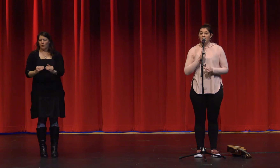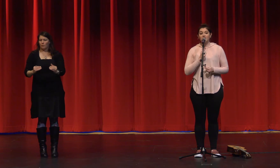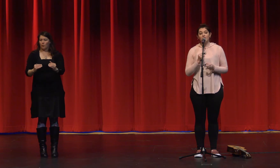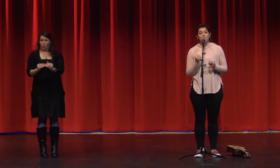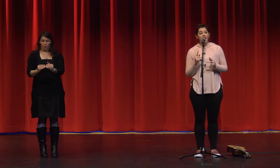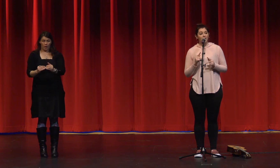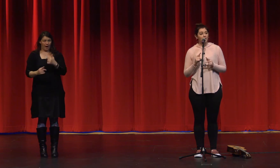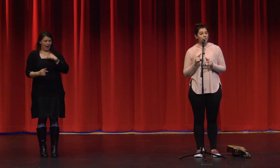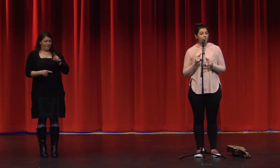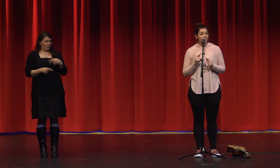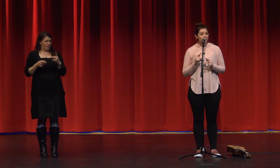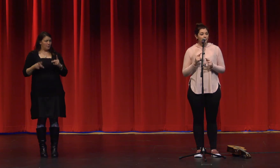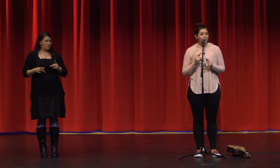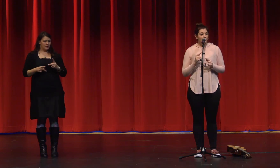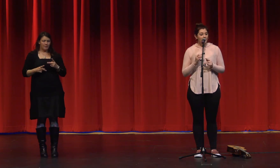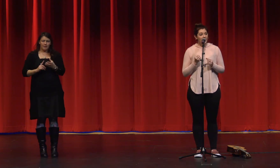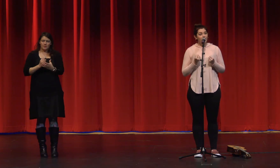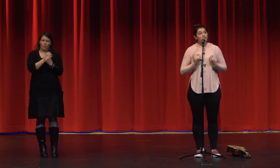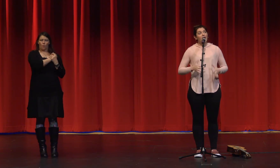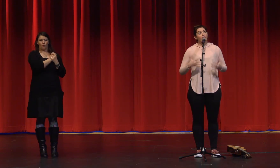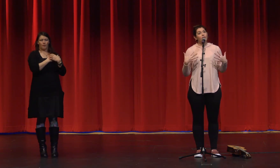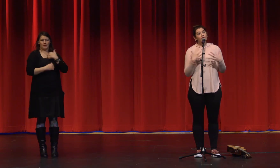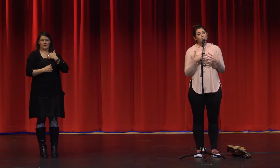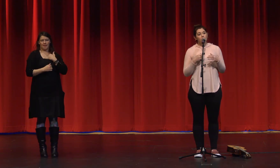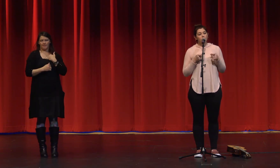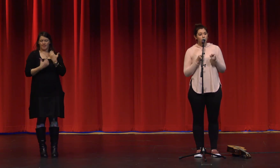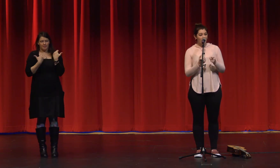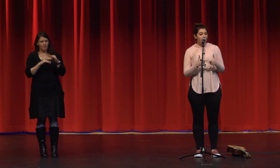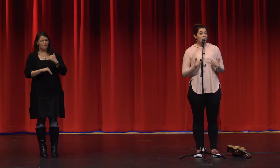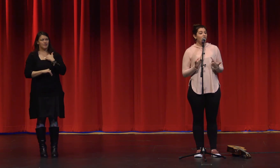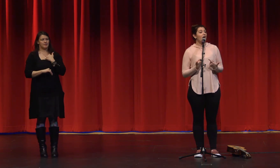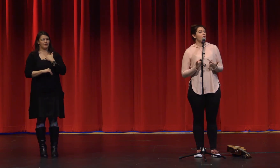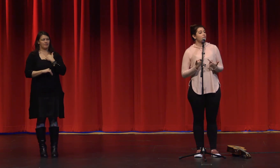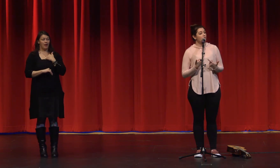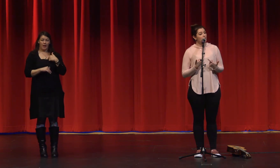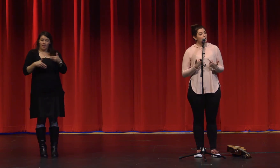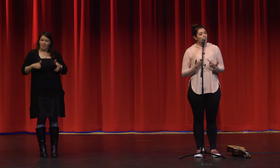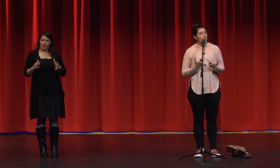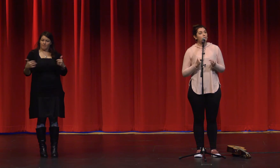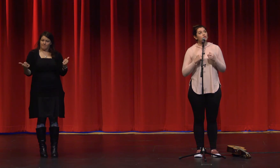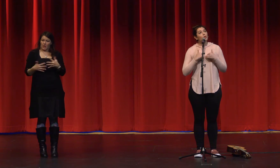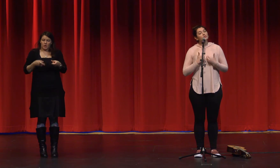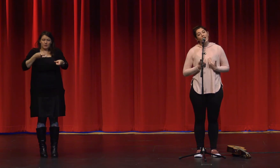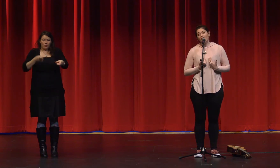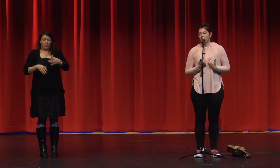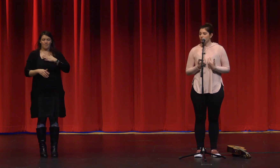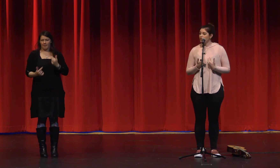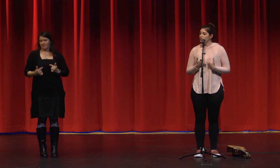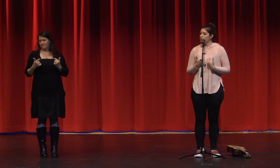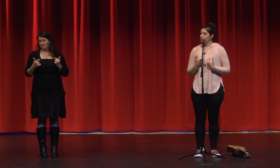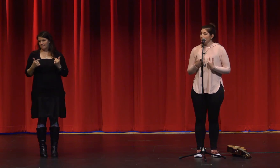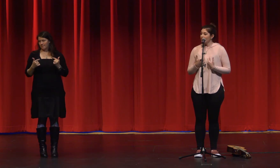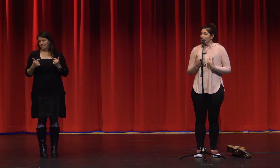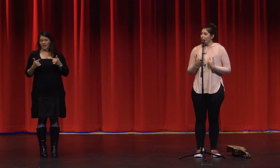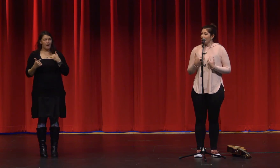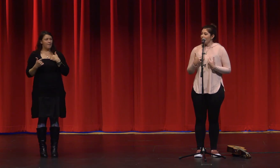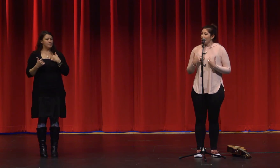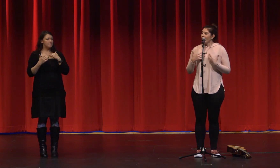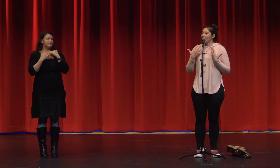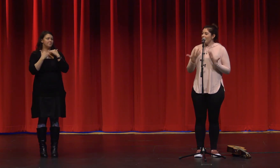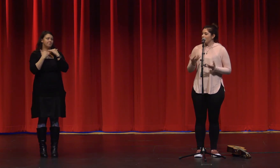myself back -- that I've allowed fear to drive my life, and I'm so tired of that